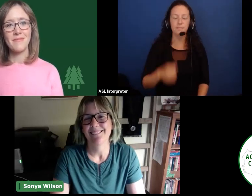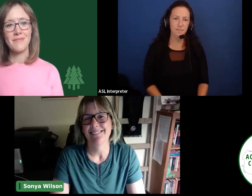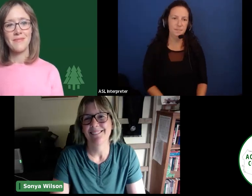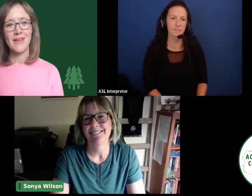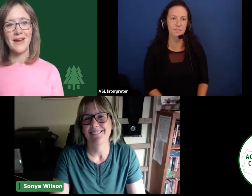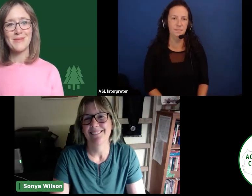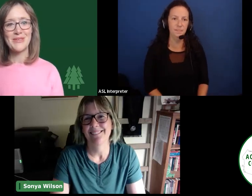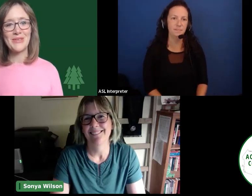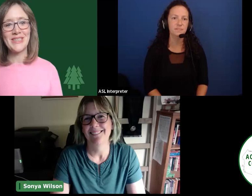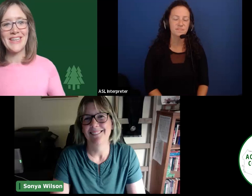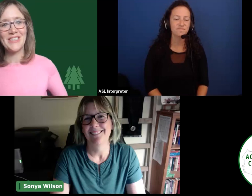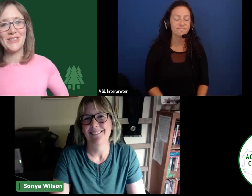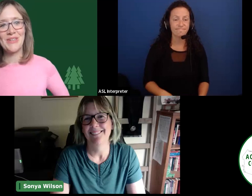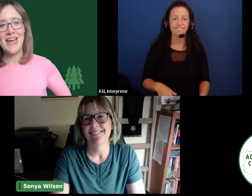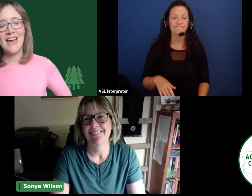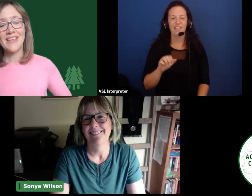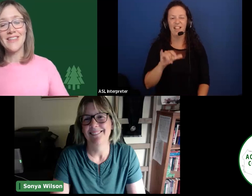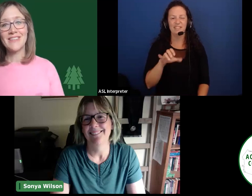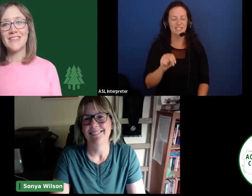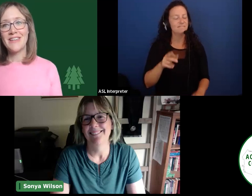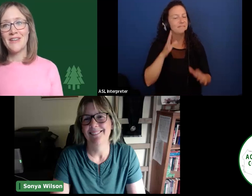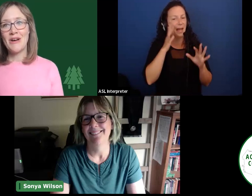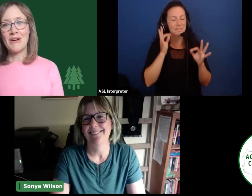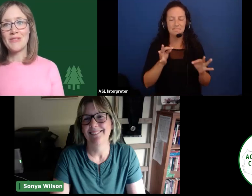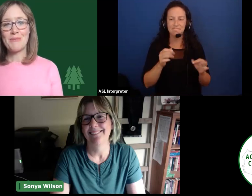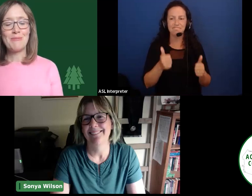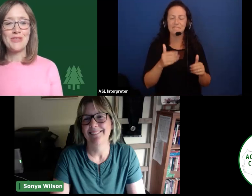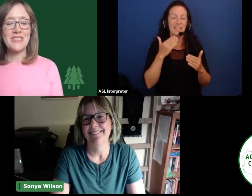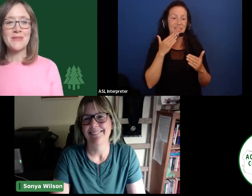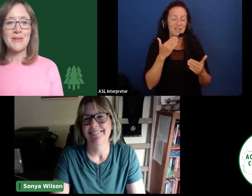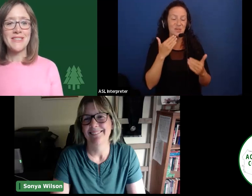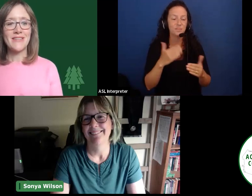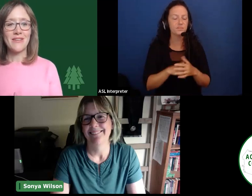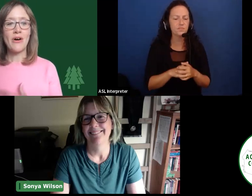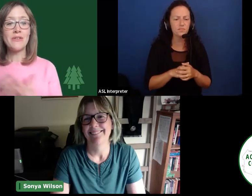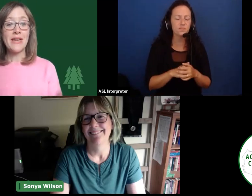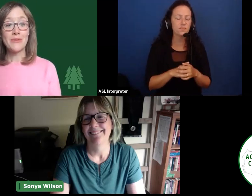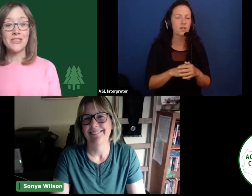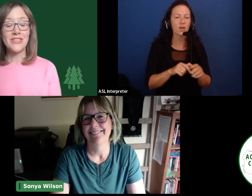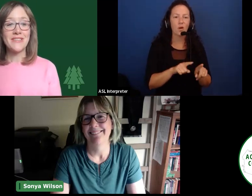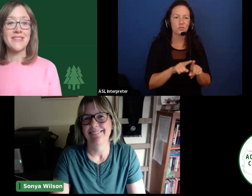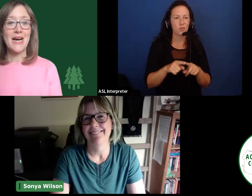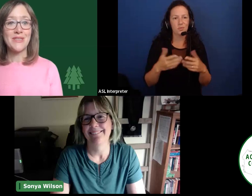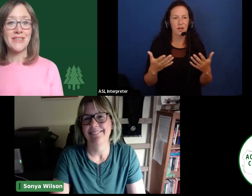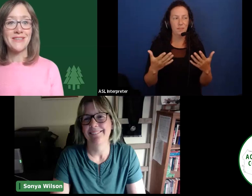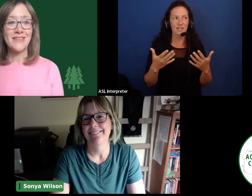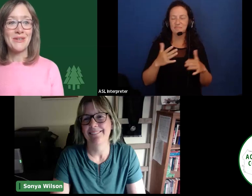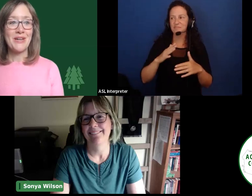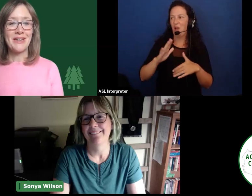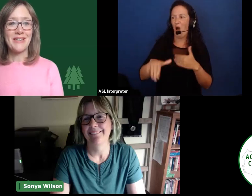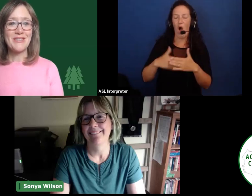Absolutely, thank you. I think it Also, it just explains that all language is adapting.